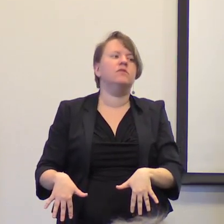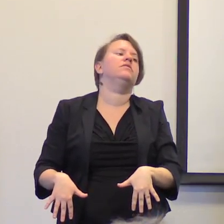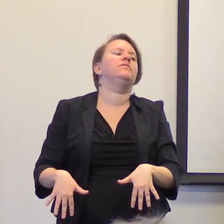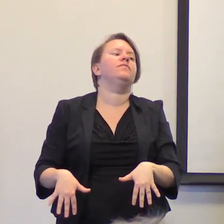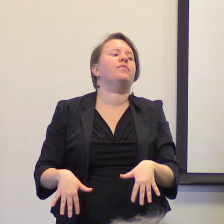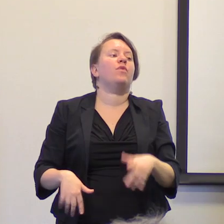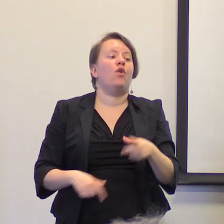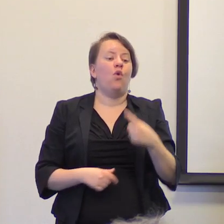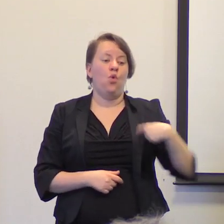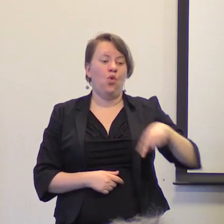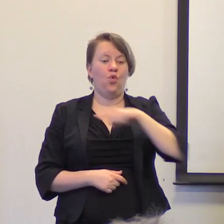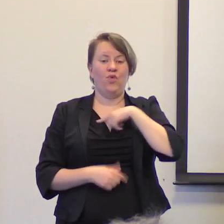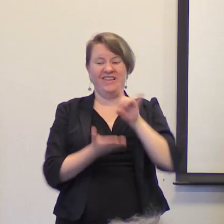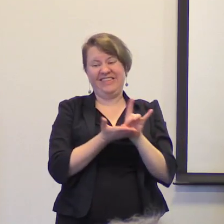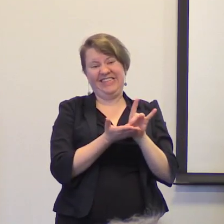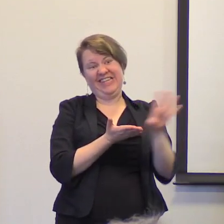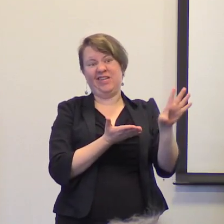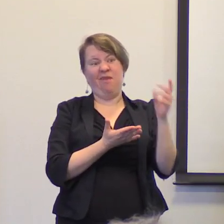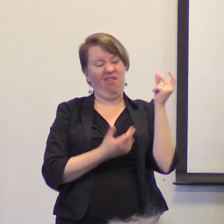We kicked him out like that.